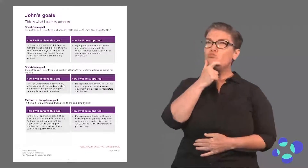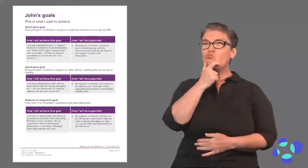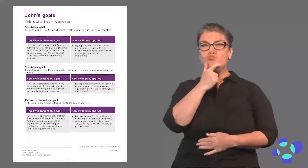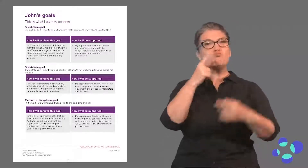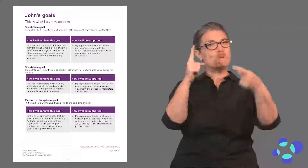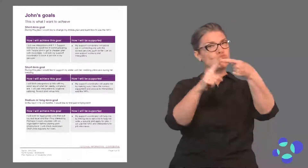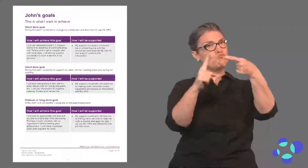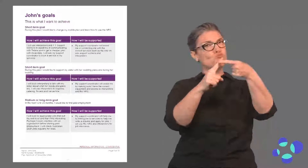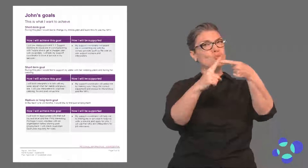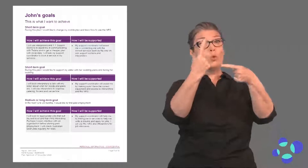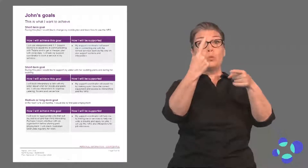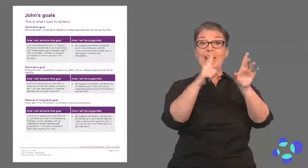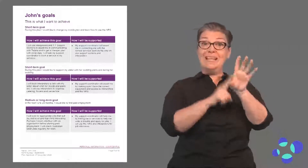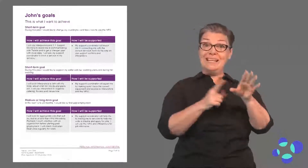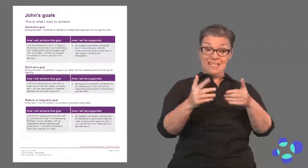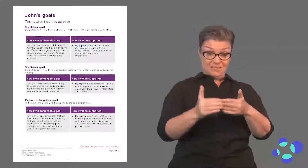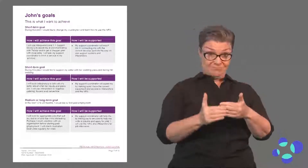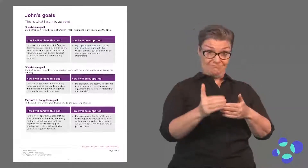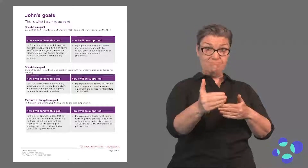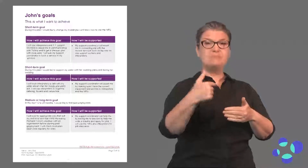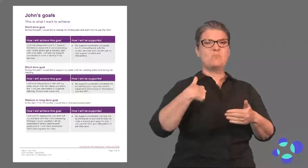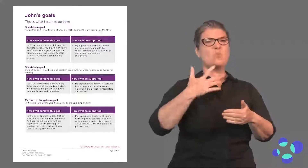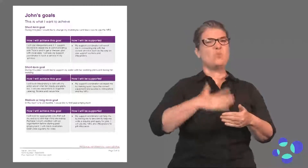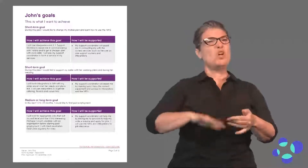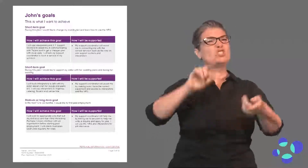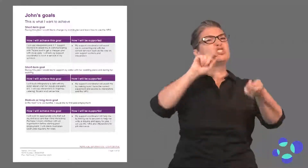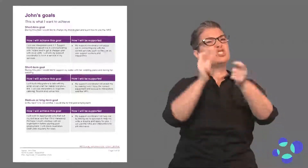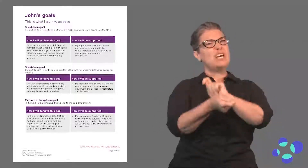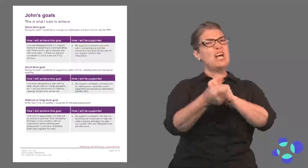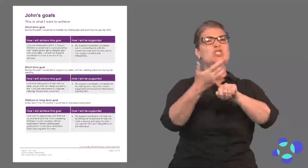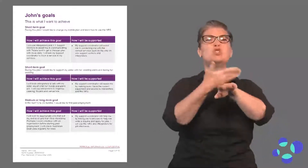You may have said firstly in the first year of the plan,